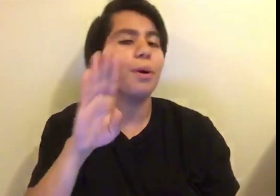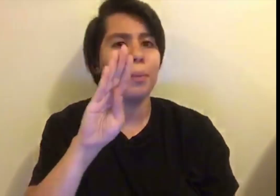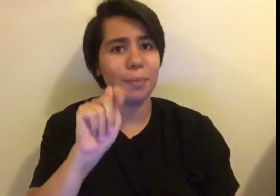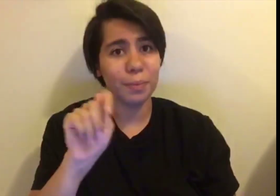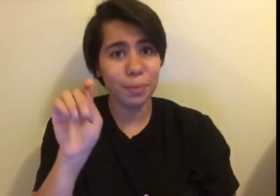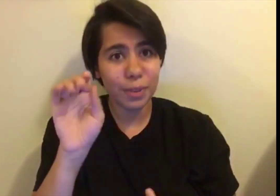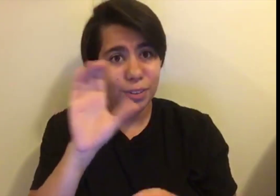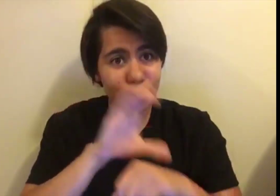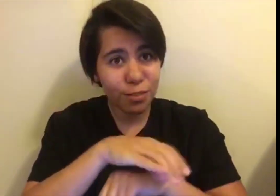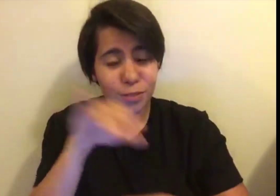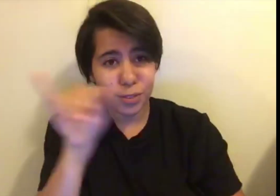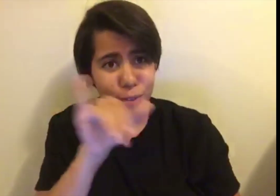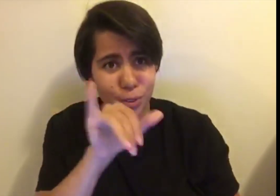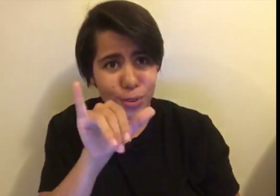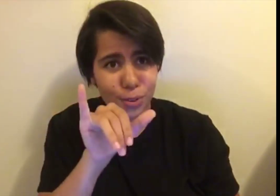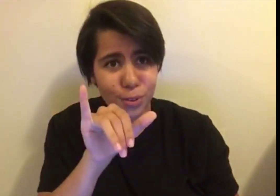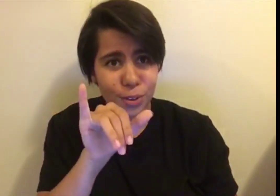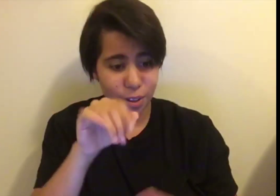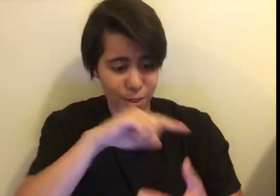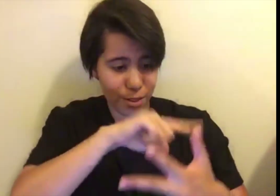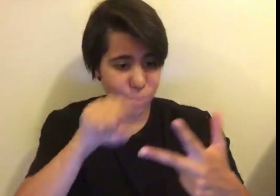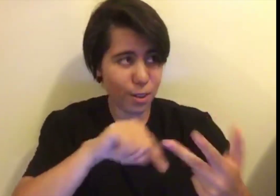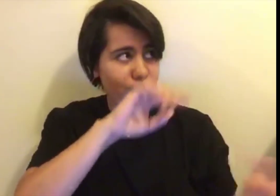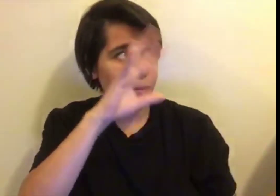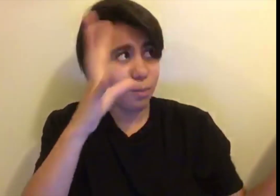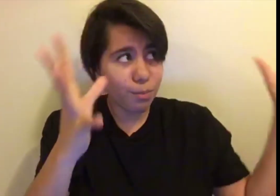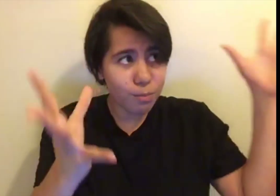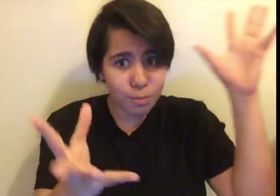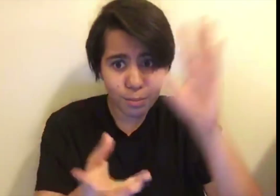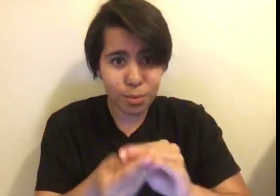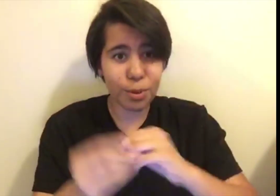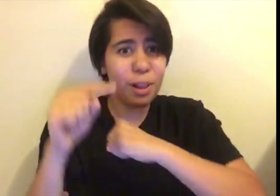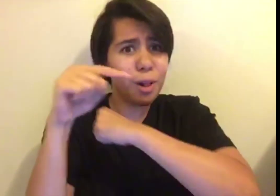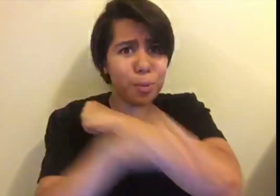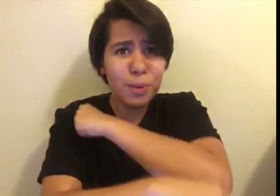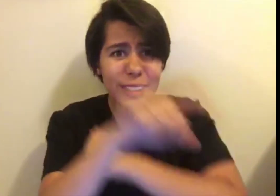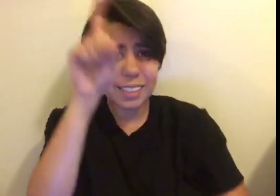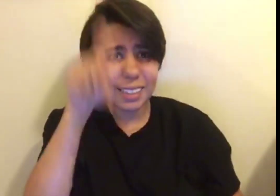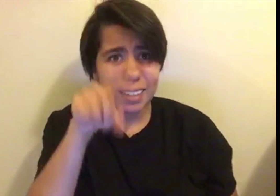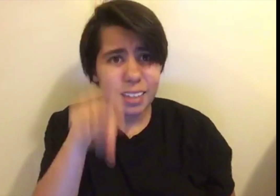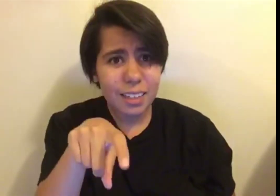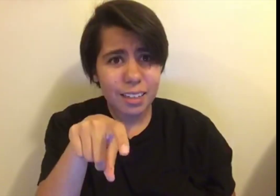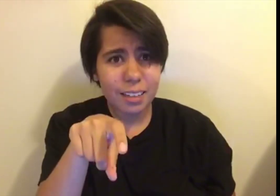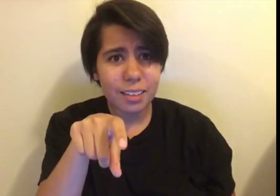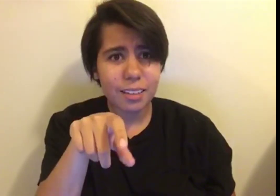[He should face consequences for all that he has caused.]